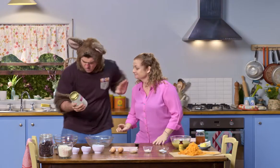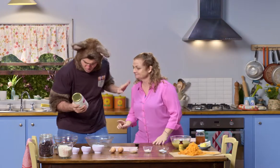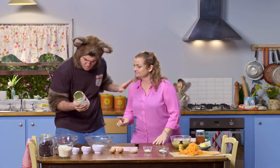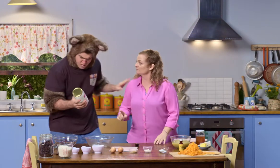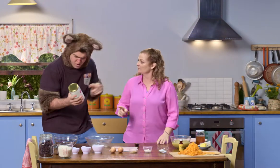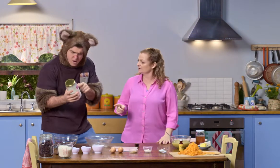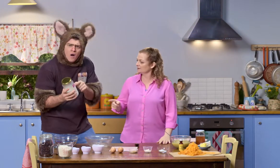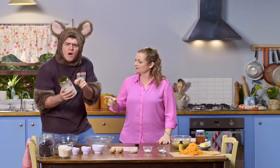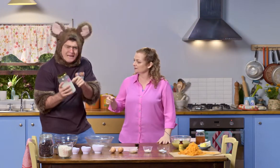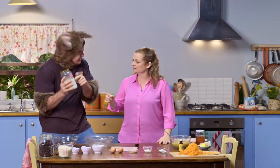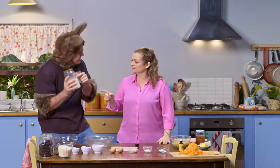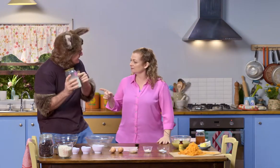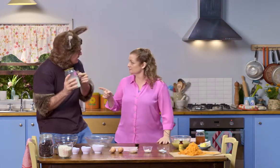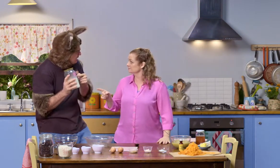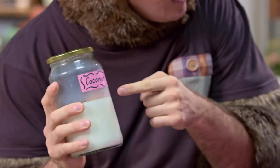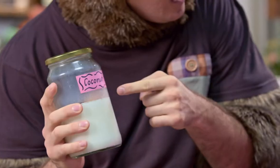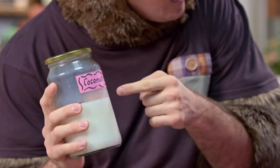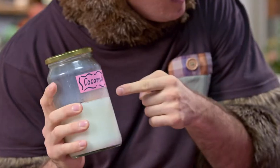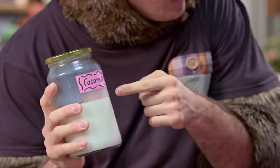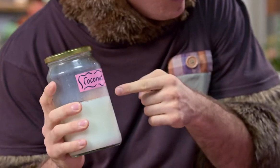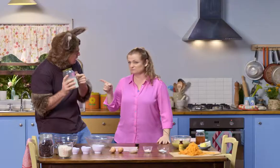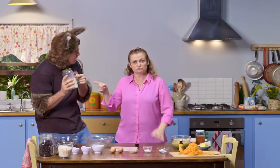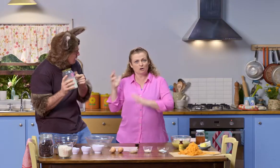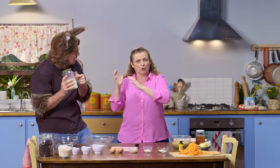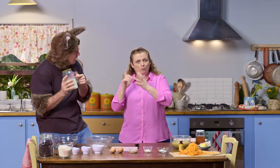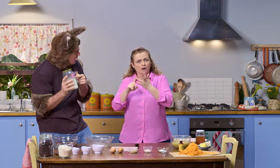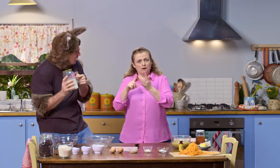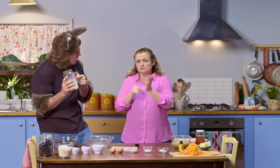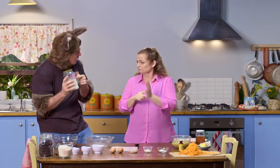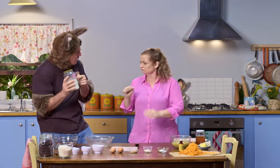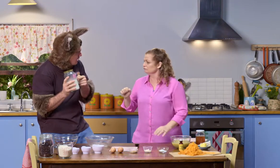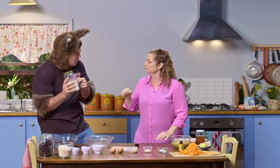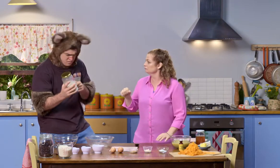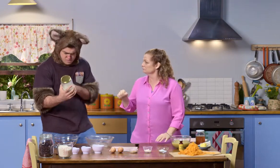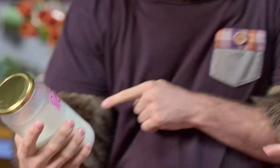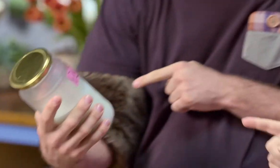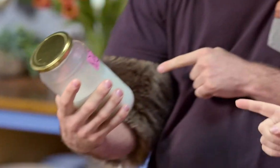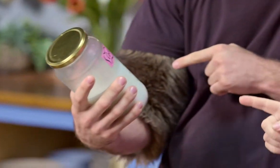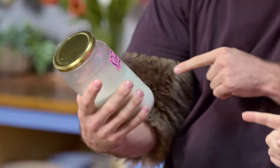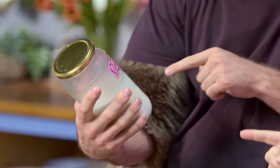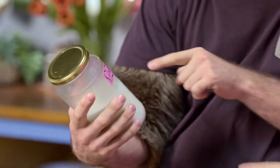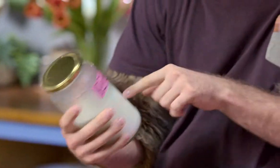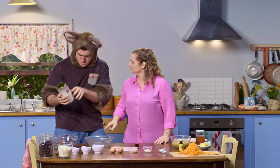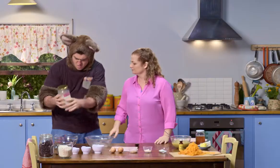Hmm, Sally, is this it? Yes, that's the coconut oil. Oh.